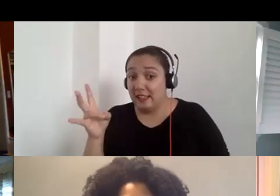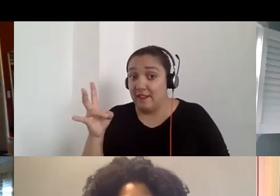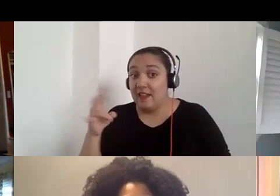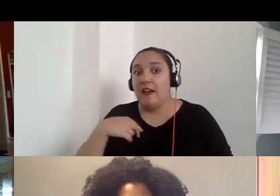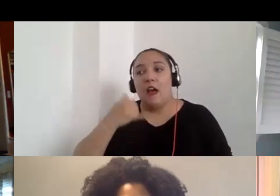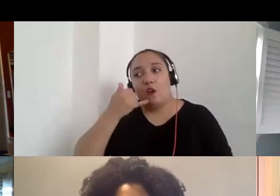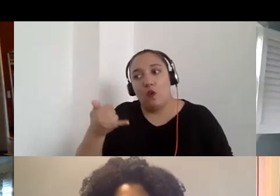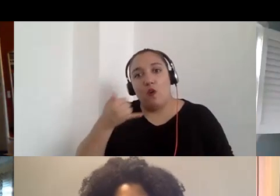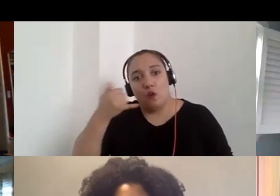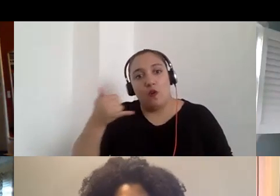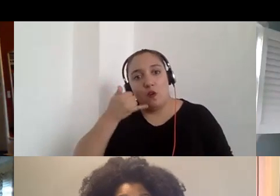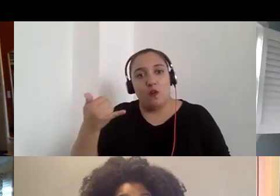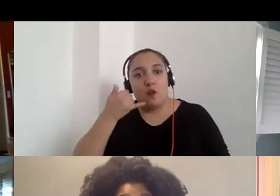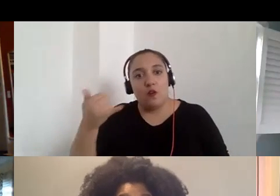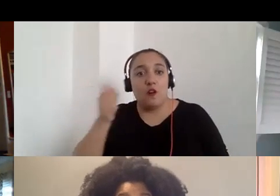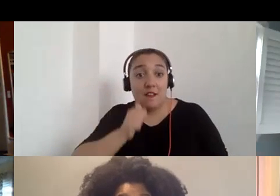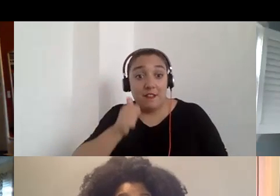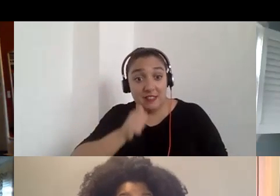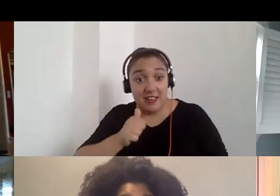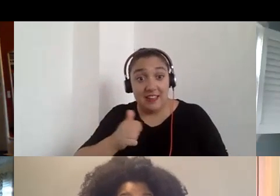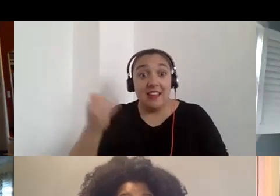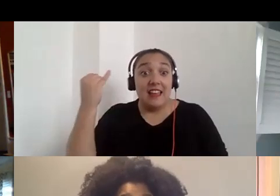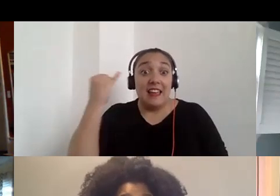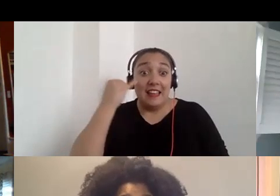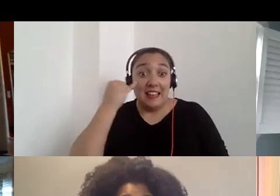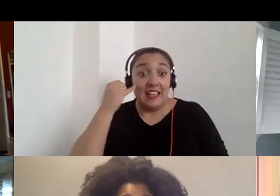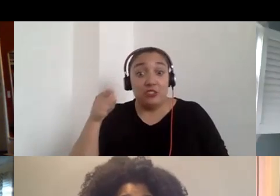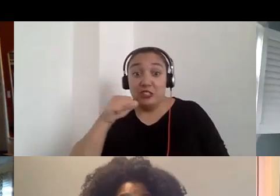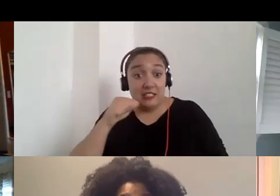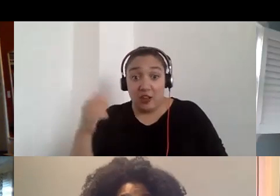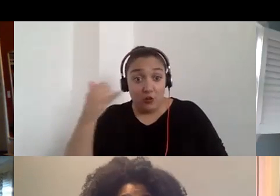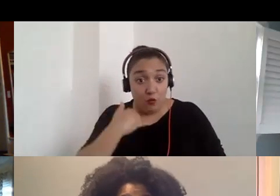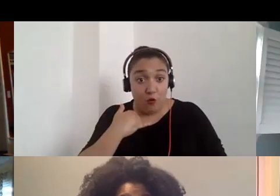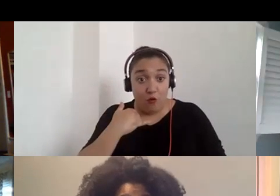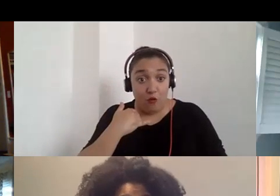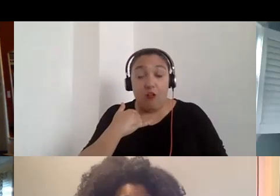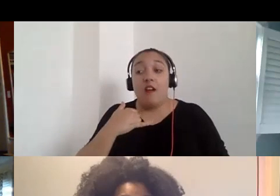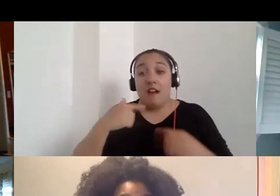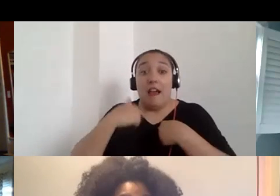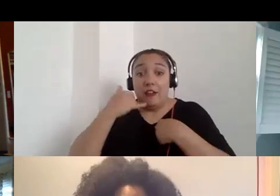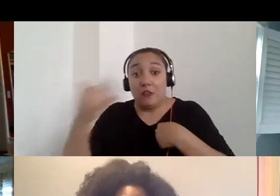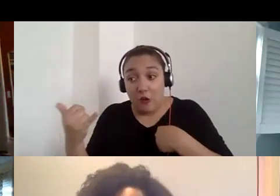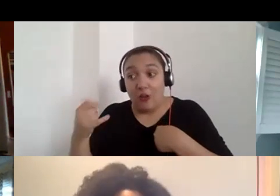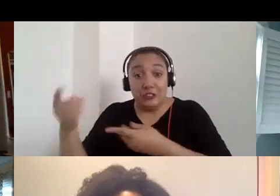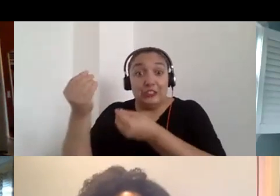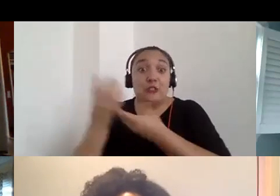other day if I don't call her she calls me to make sure frankly she is still alive in this pandemic and keeping her ass in the house.